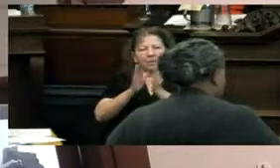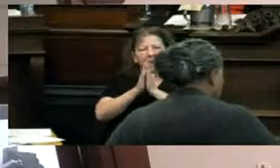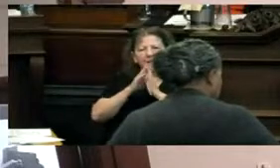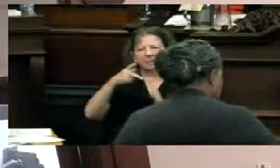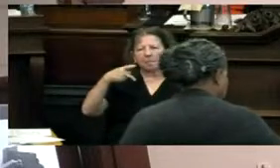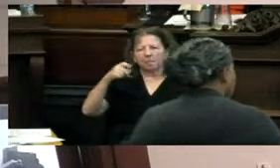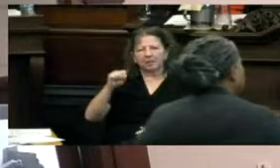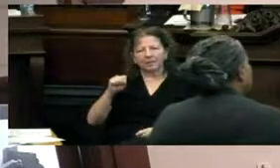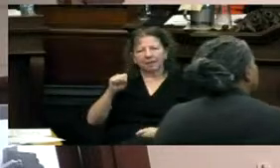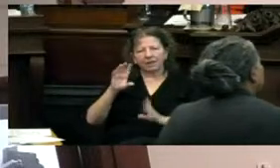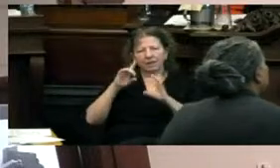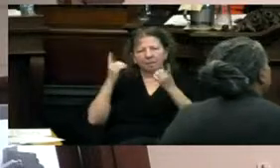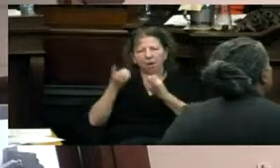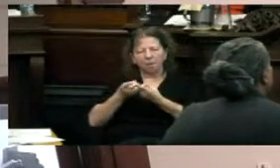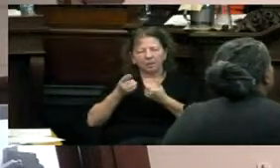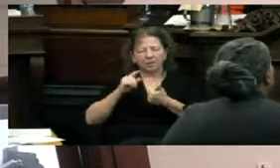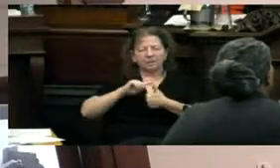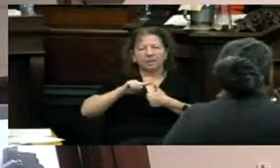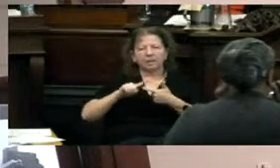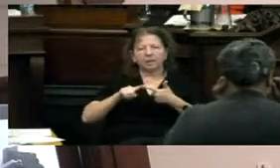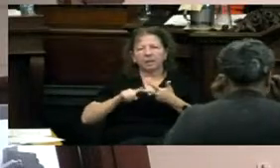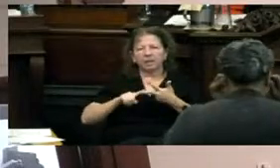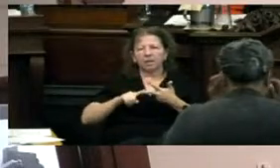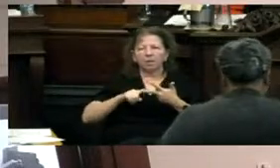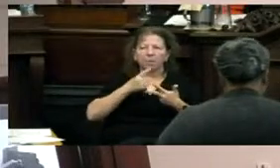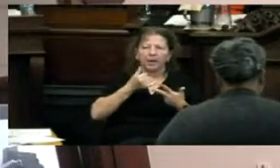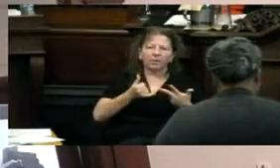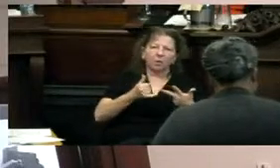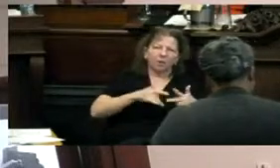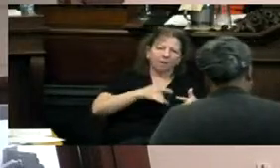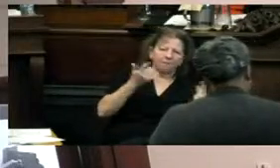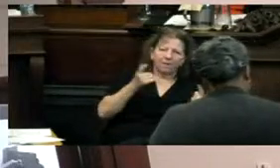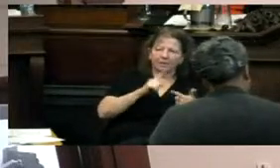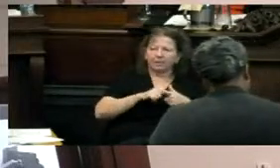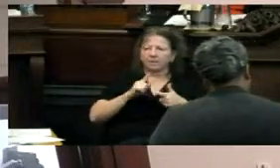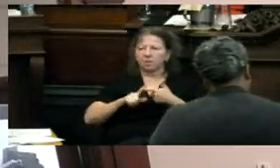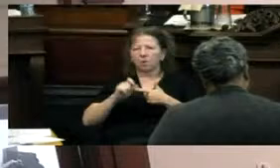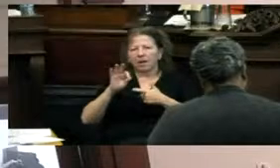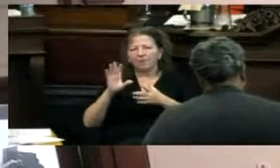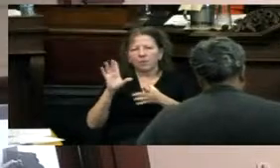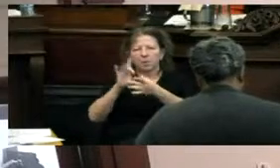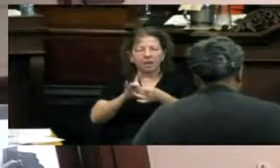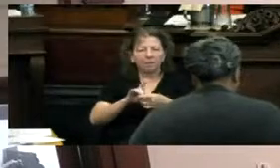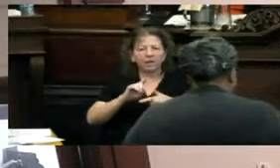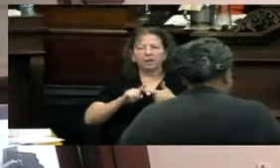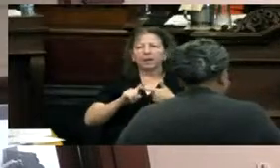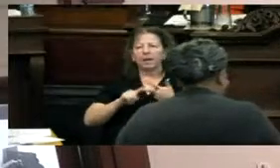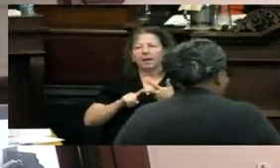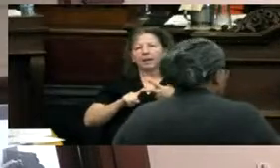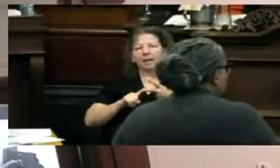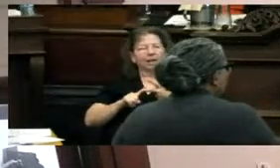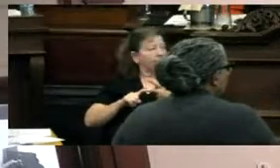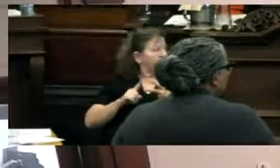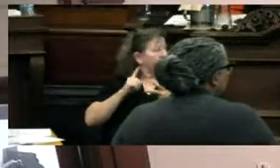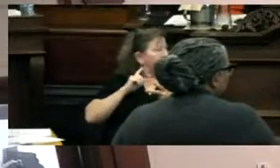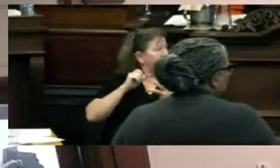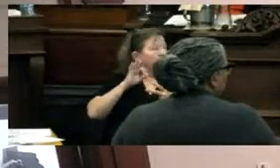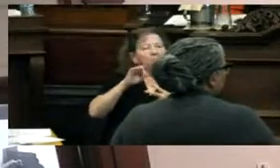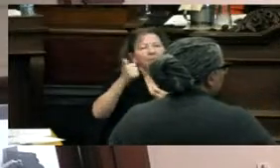there's kind of like three items that get asked of all of the public safety facing departments. One, are there any